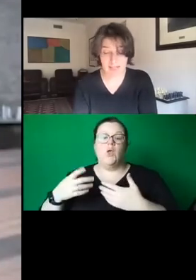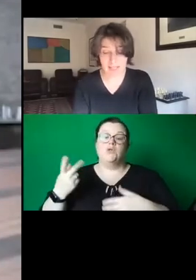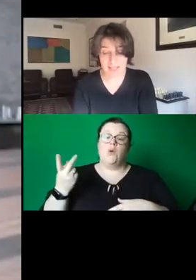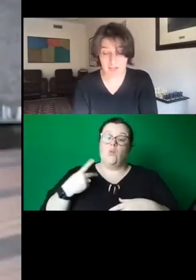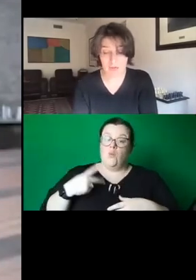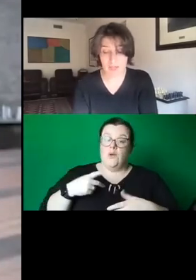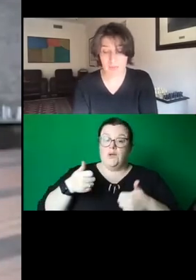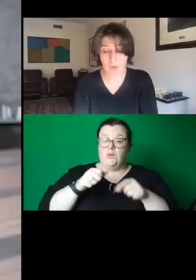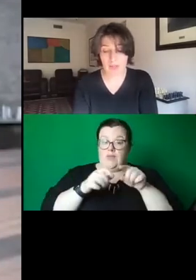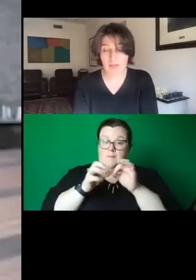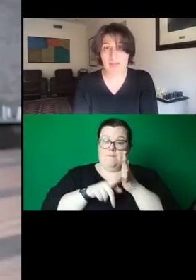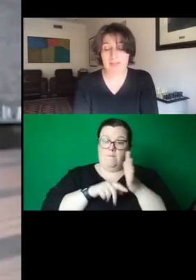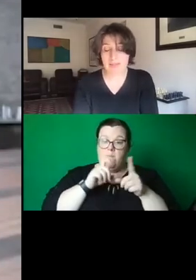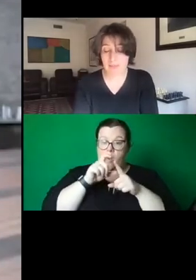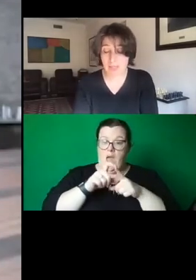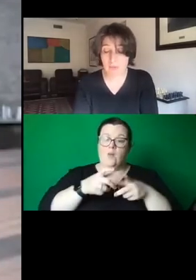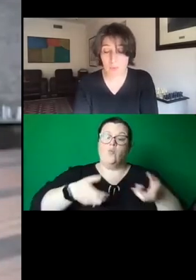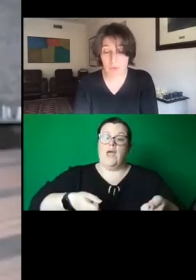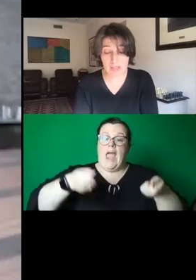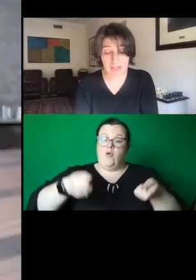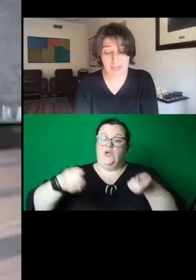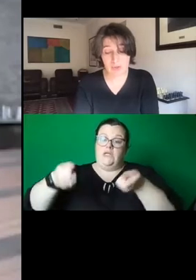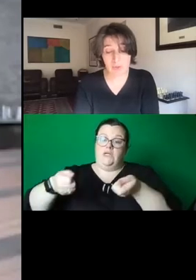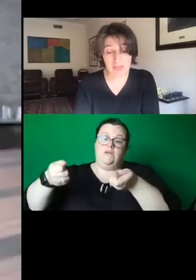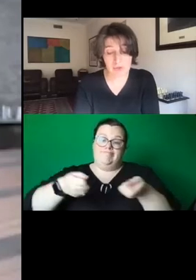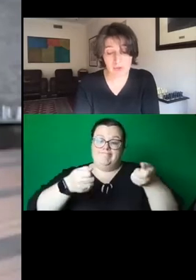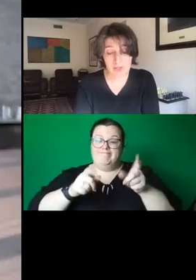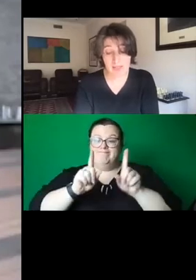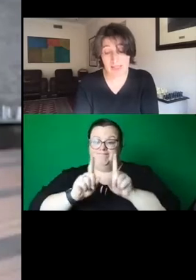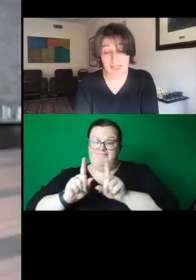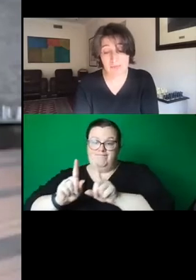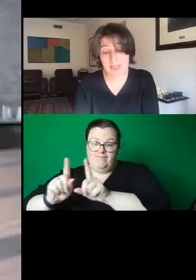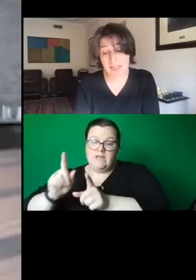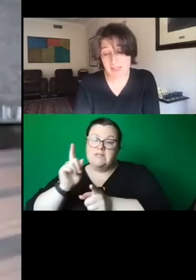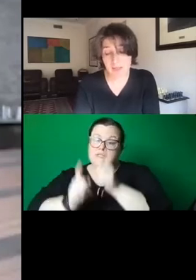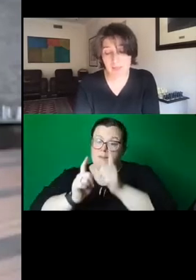next to the real bullards sometimes walking next to the pedestrians as if protecting them